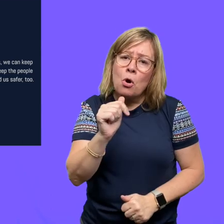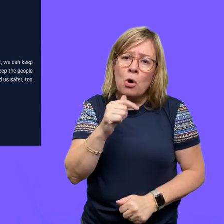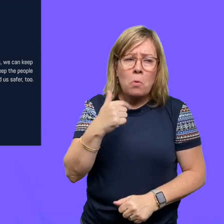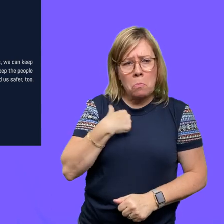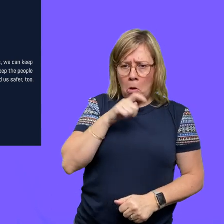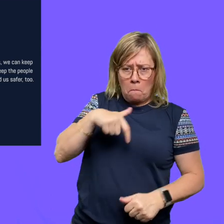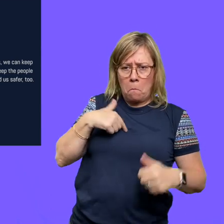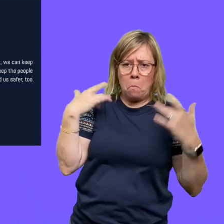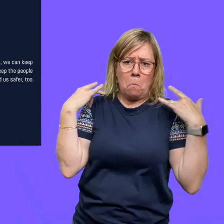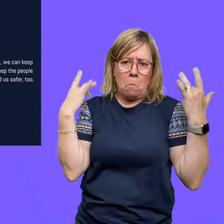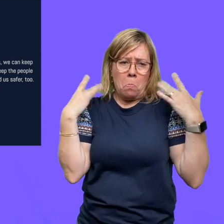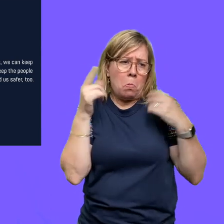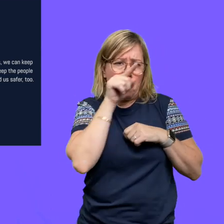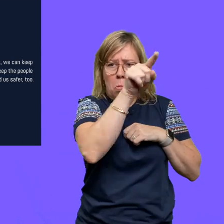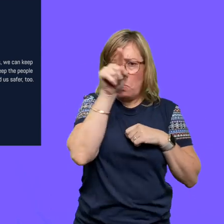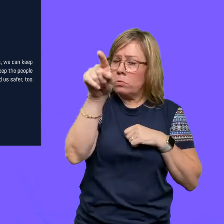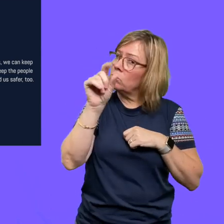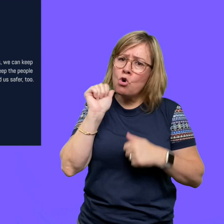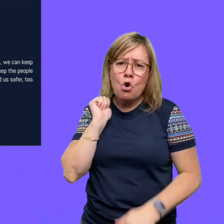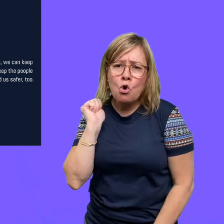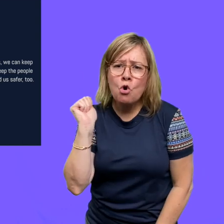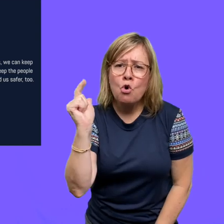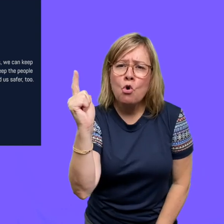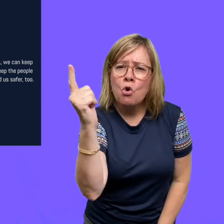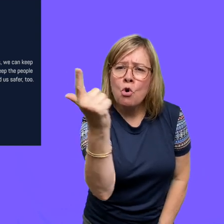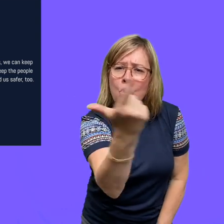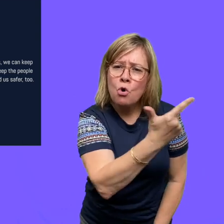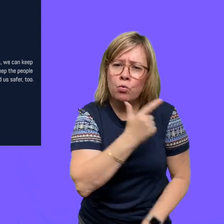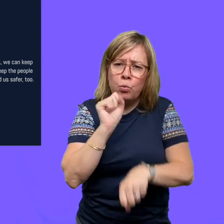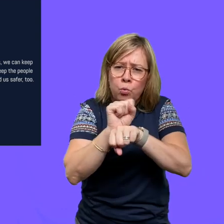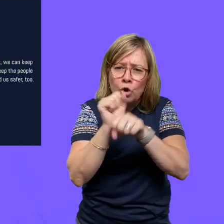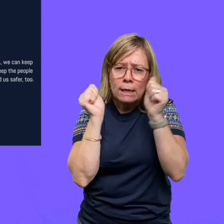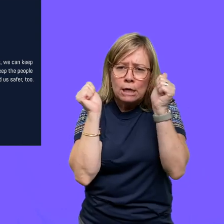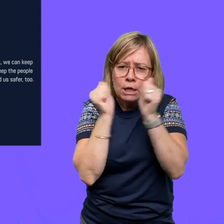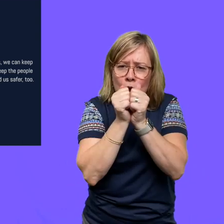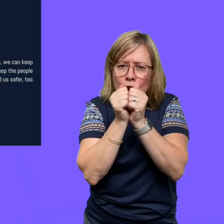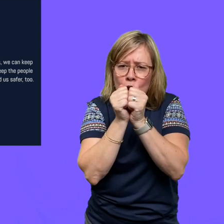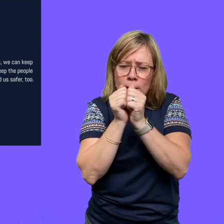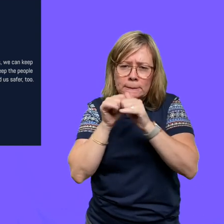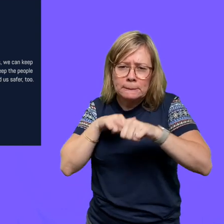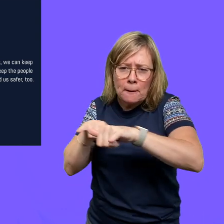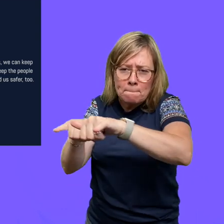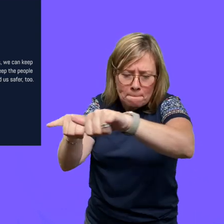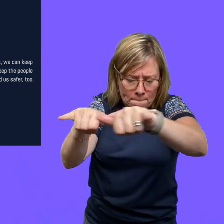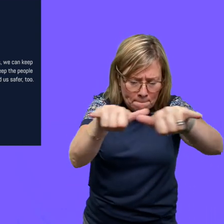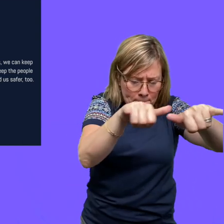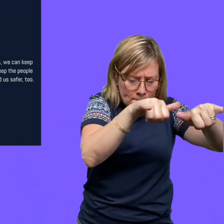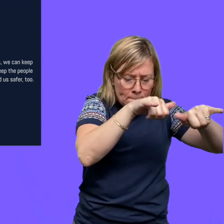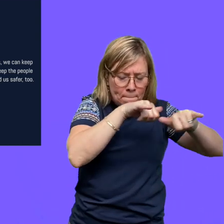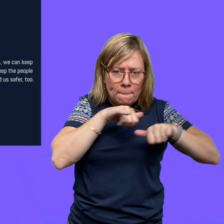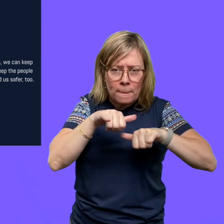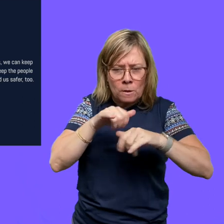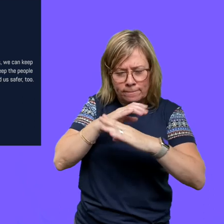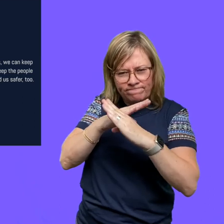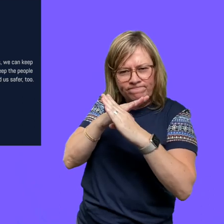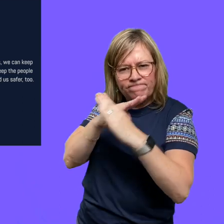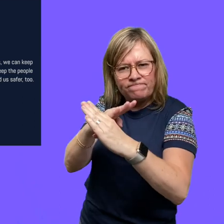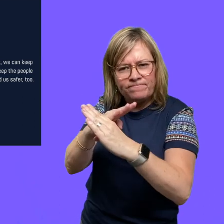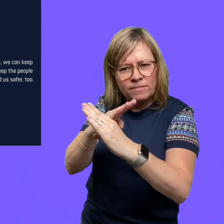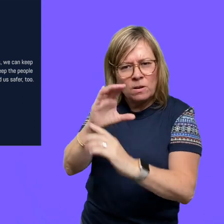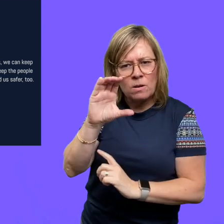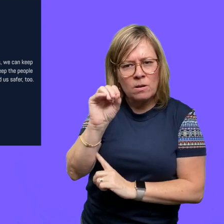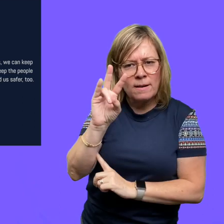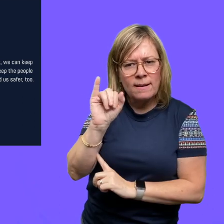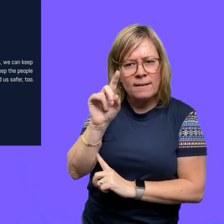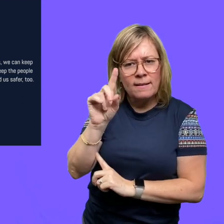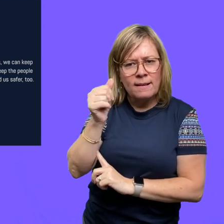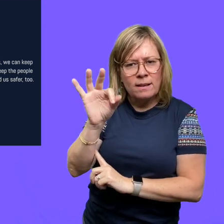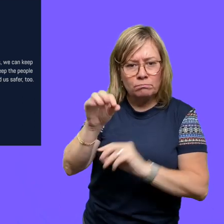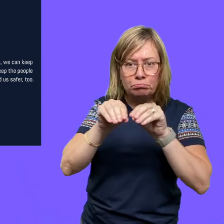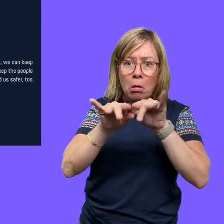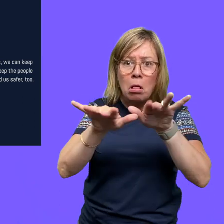All of us have to work together to help stop Covid-19 in its tracks.